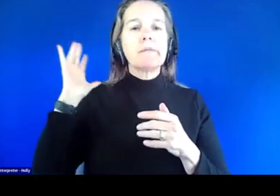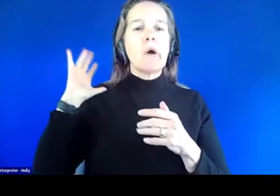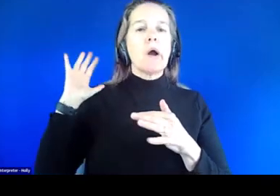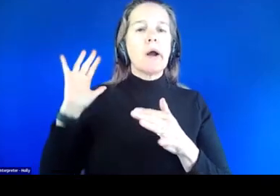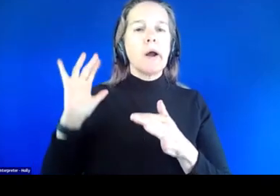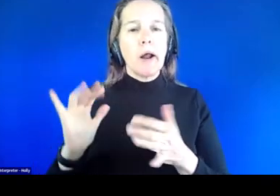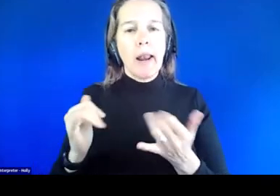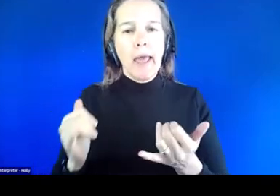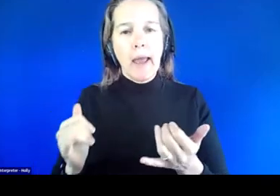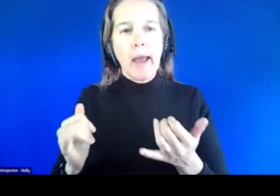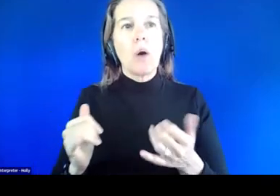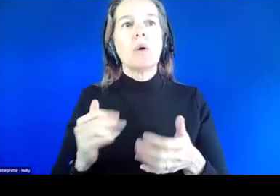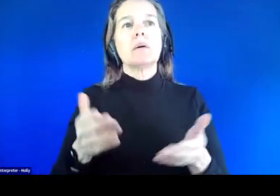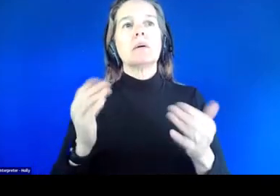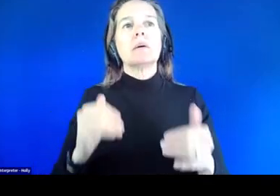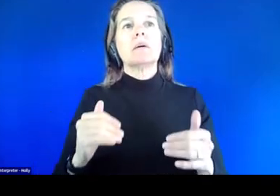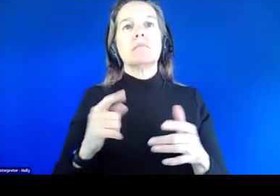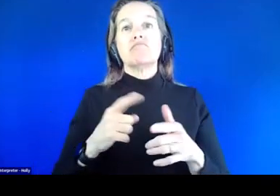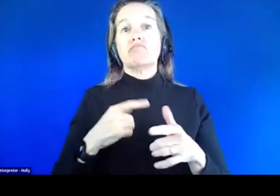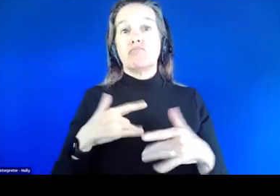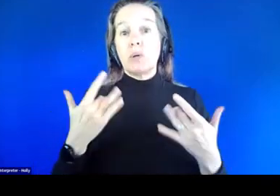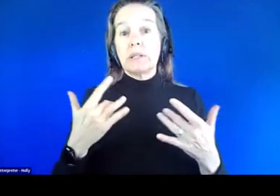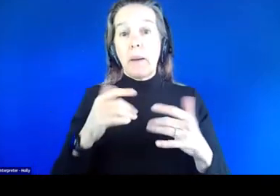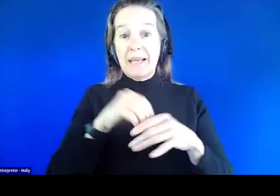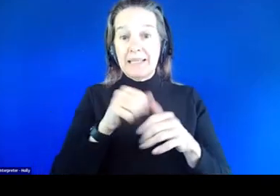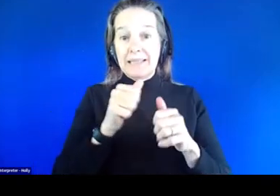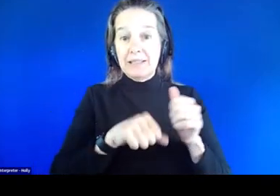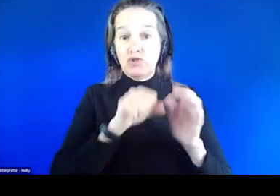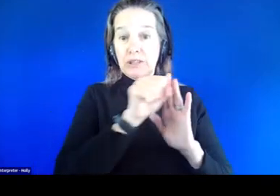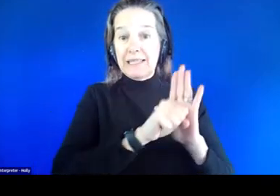the states and we will also hear from Washington